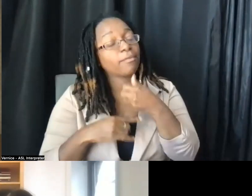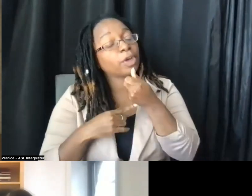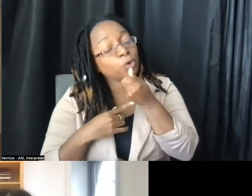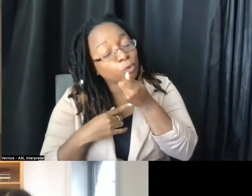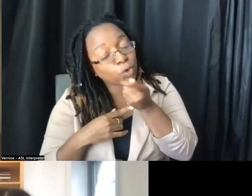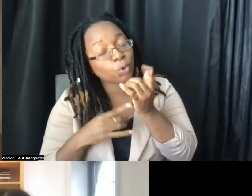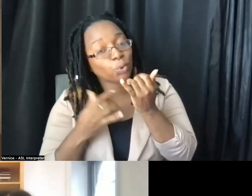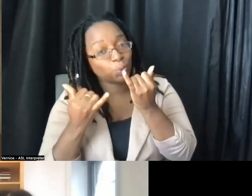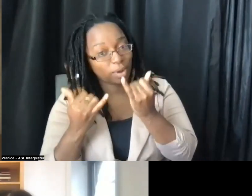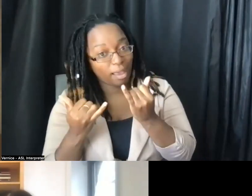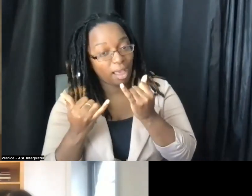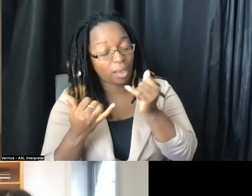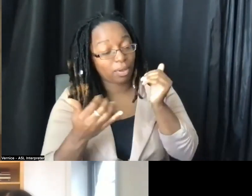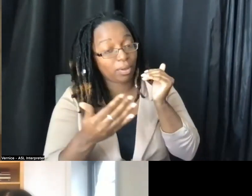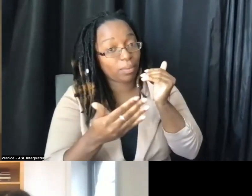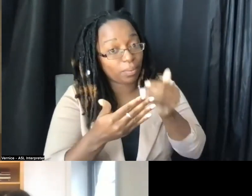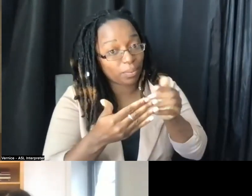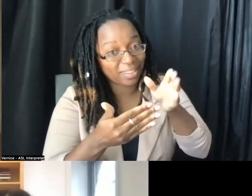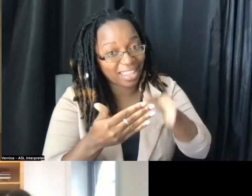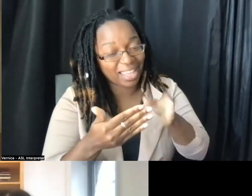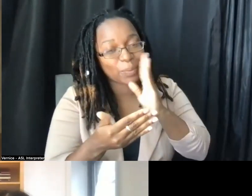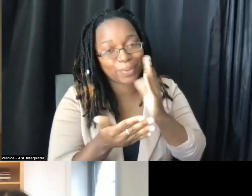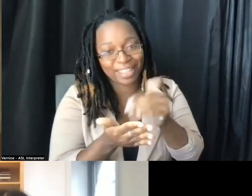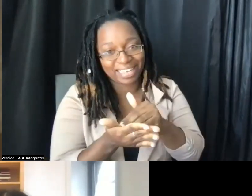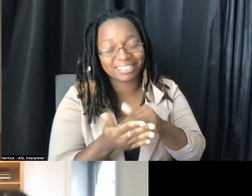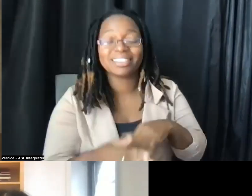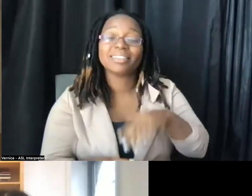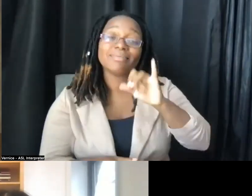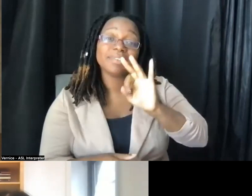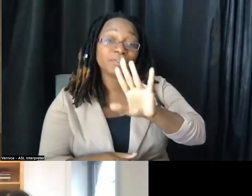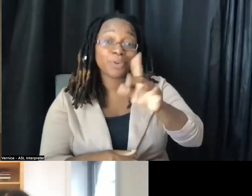ALIZA SHVARTS: